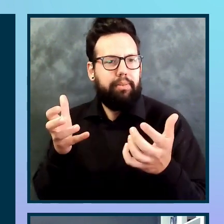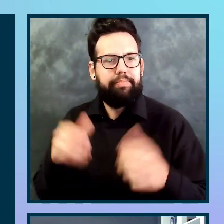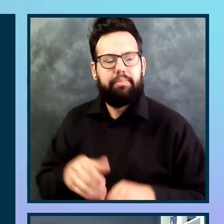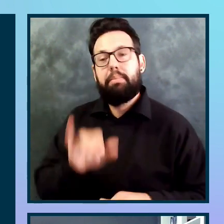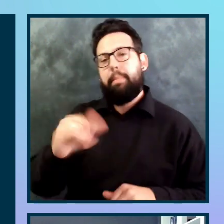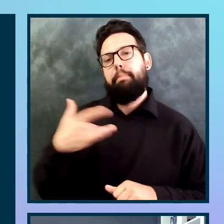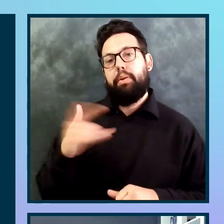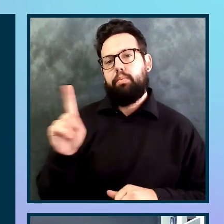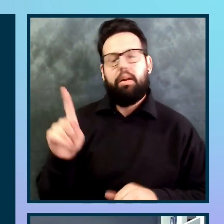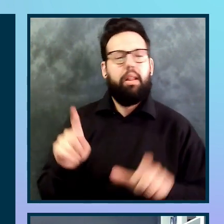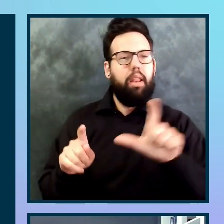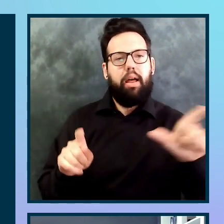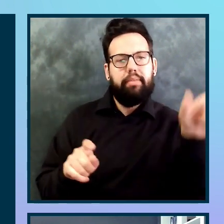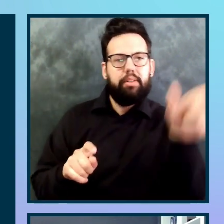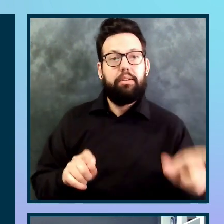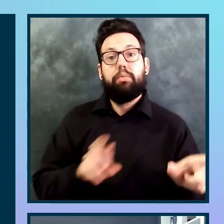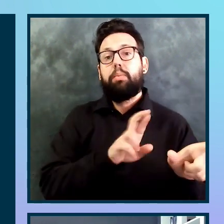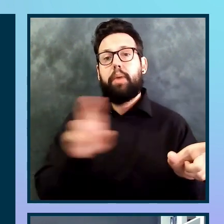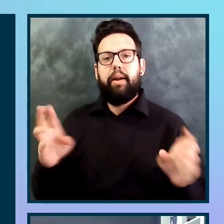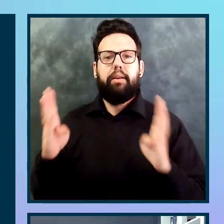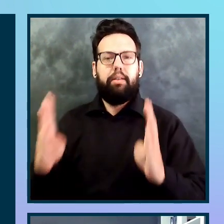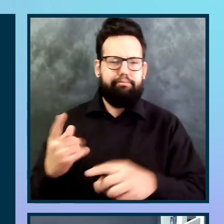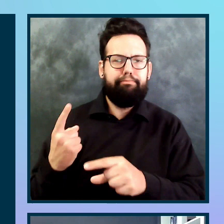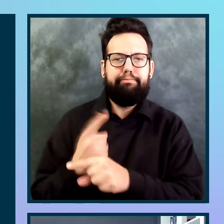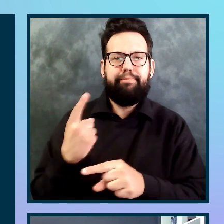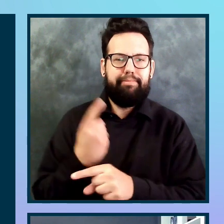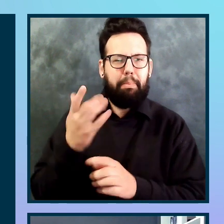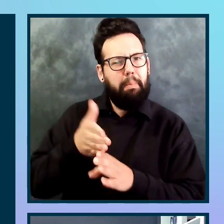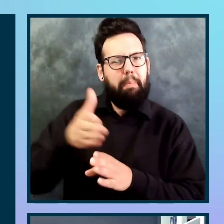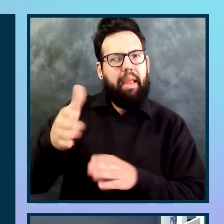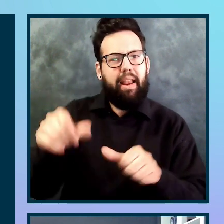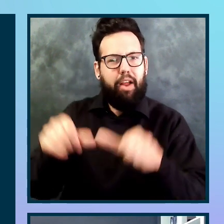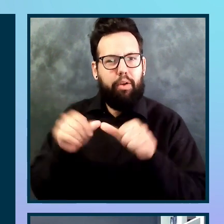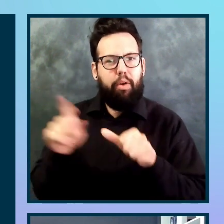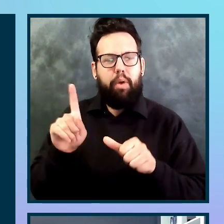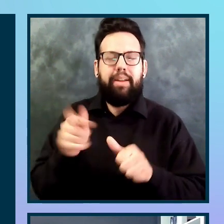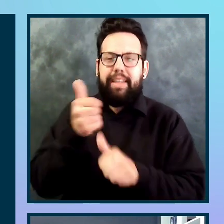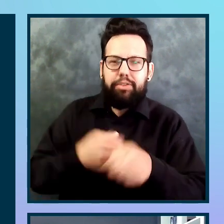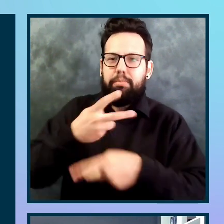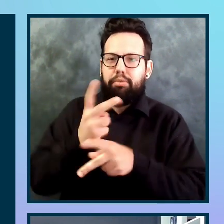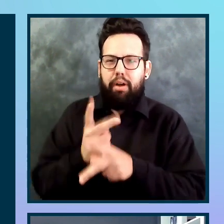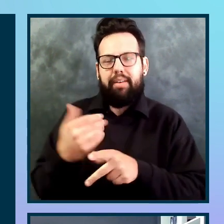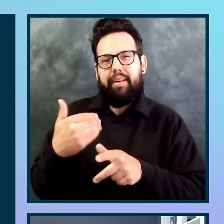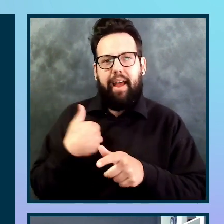In the right hand side of the screen, you have the main area where all of your products are listed. So I'm representing that with a three products here,